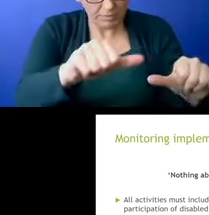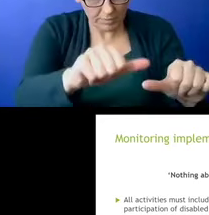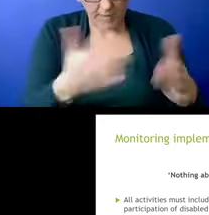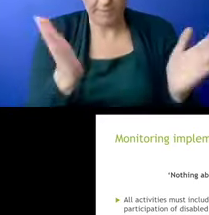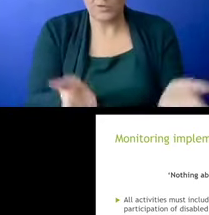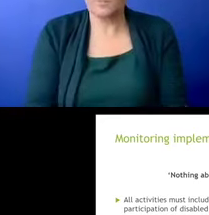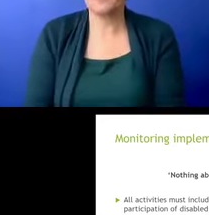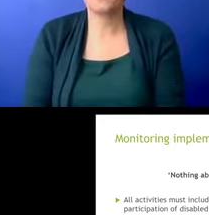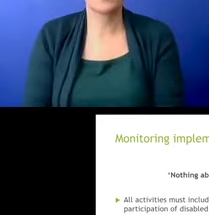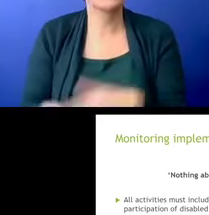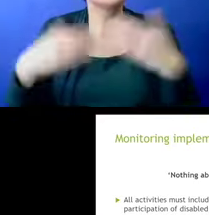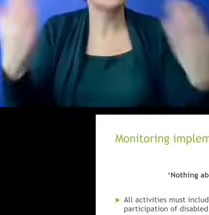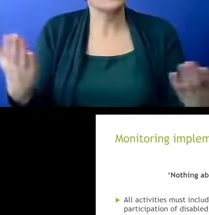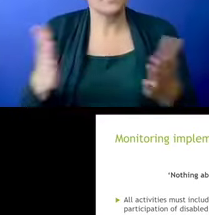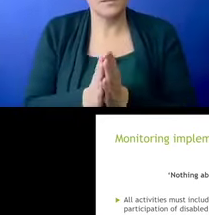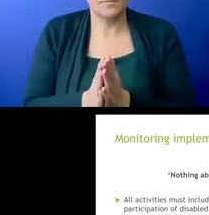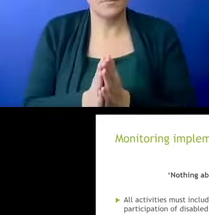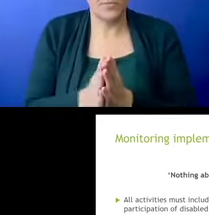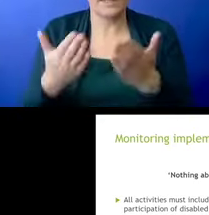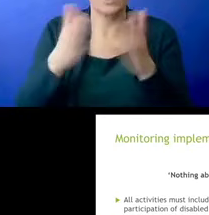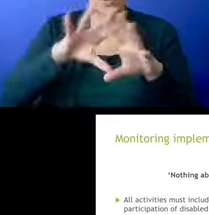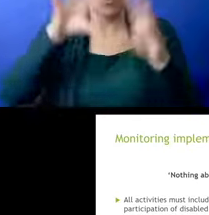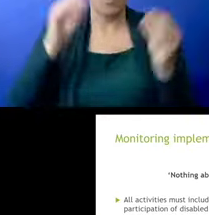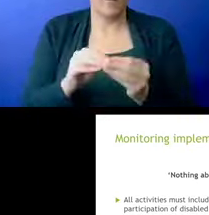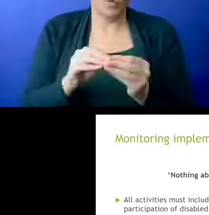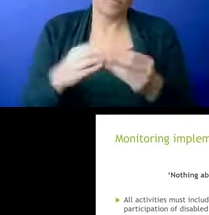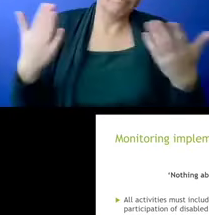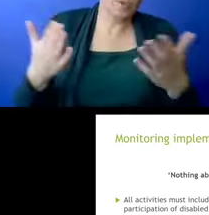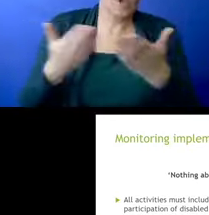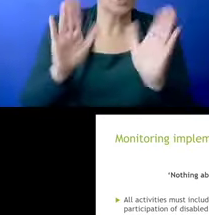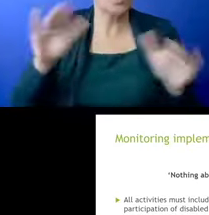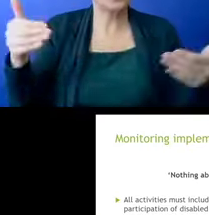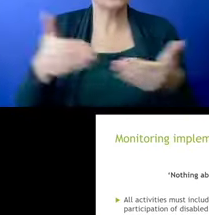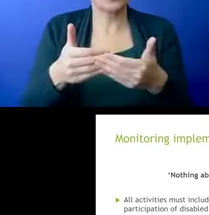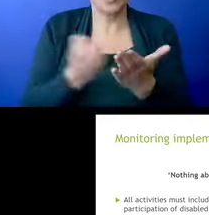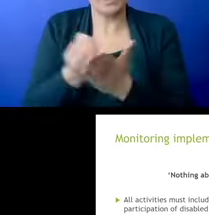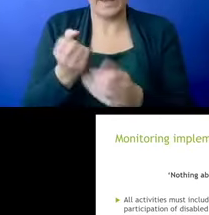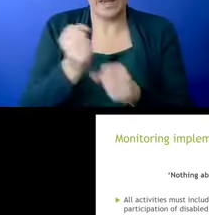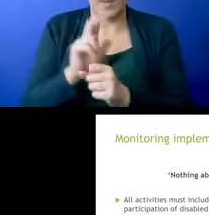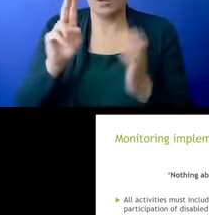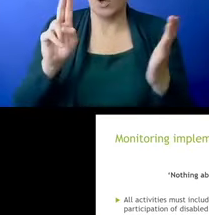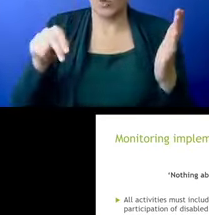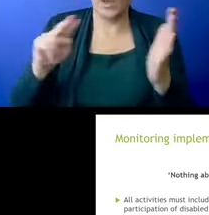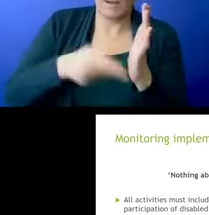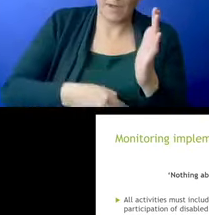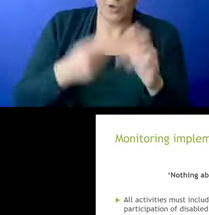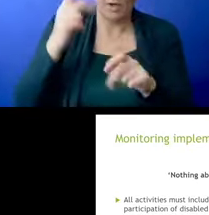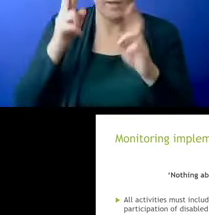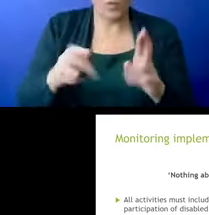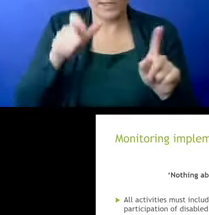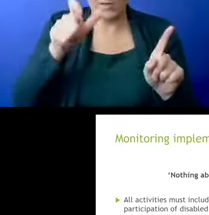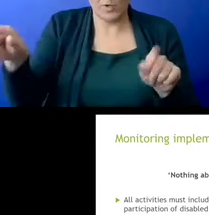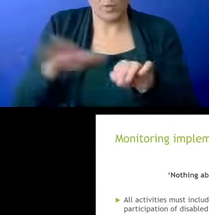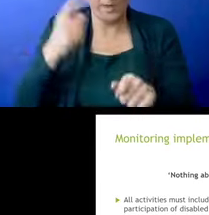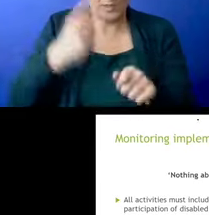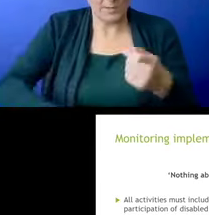So that's it - that's a general overview and introduction to the Convention on the Rights of Persons with Disabilities, and how you can get involved.